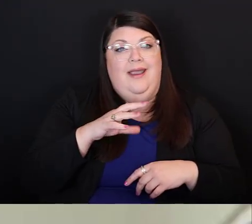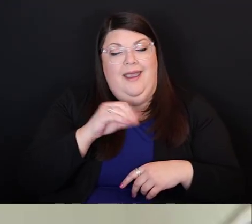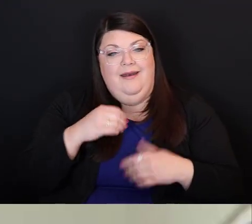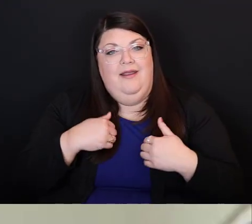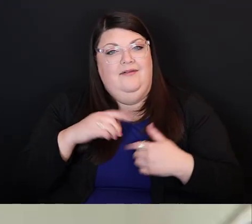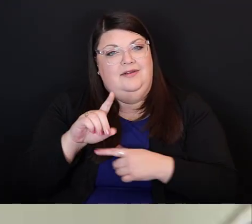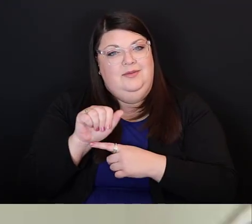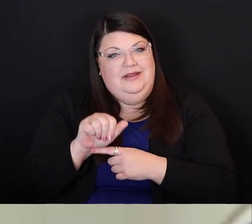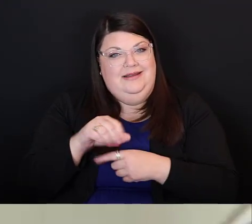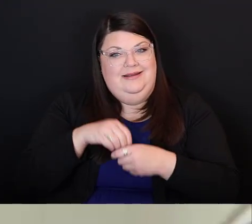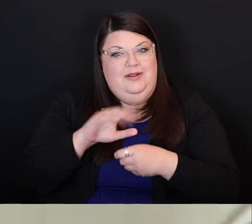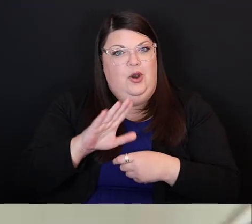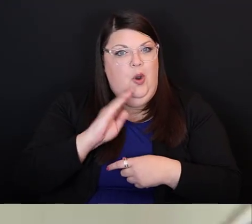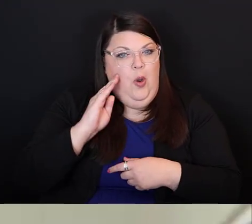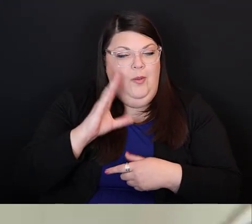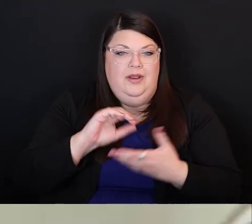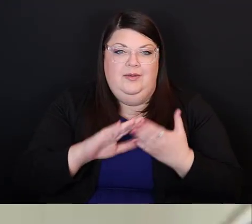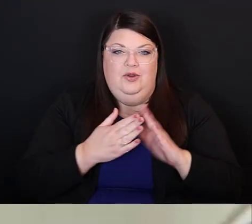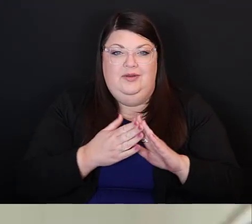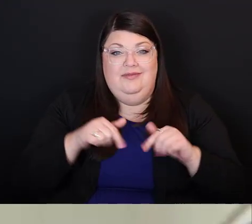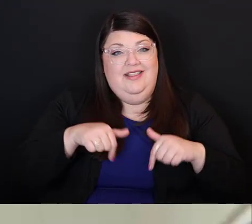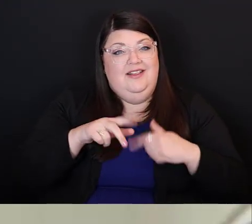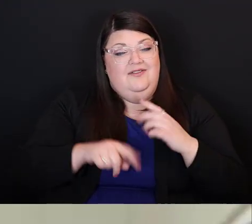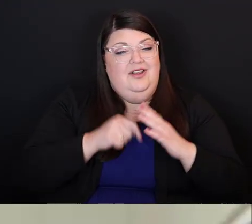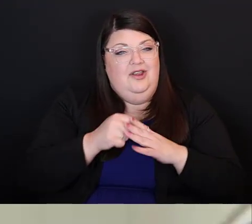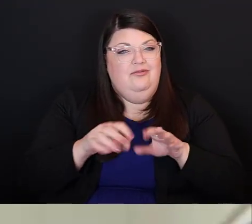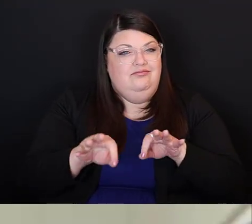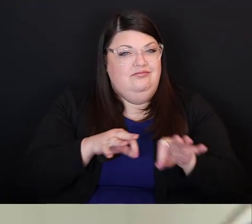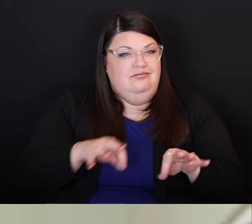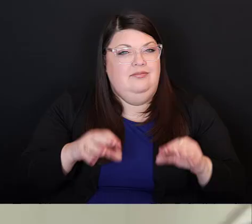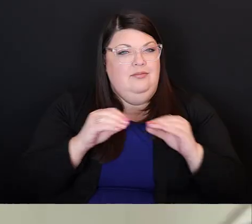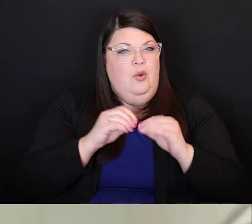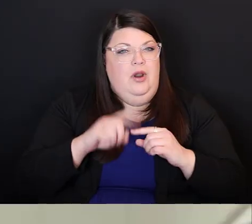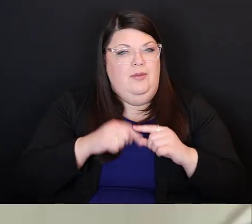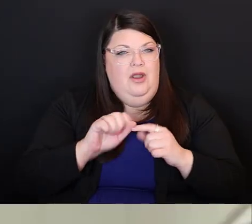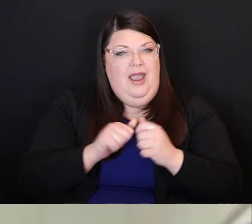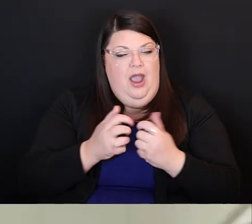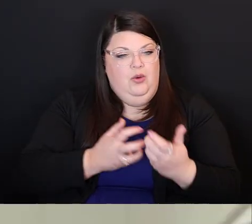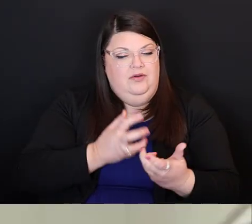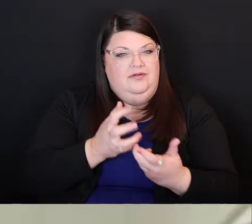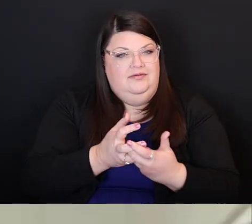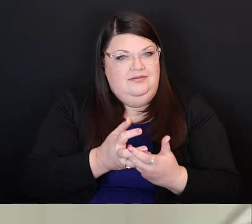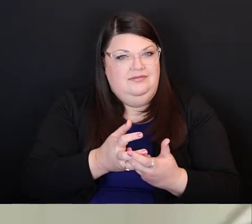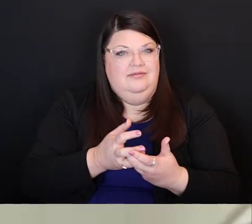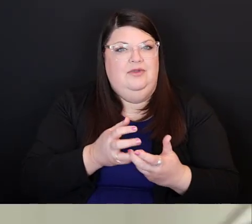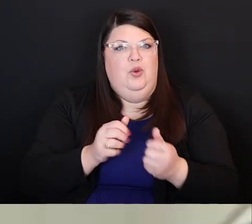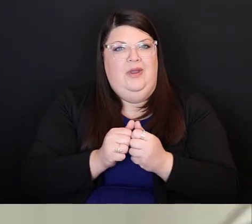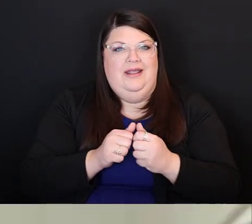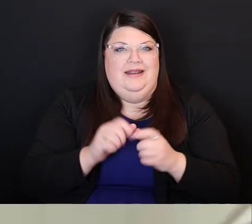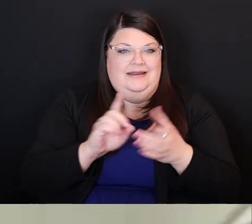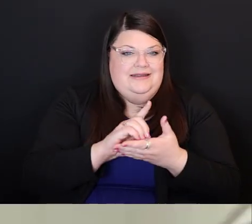In this video, I hope to give you more insight into how accessibility fits into the design and implementation of smart home and other